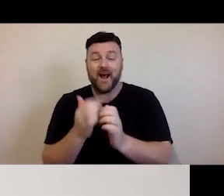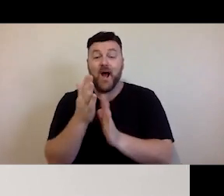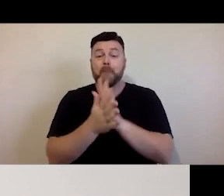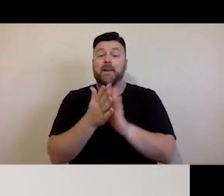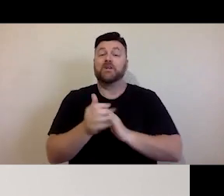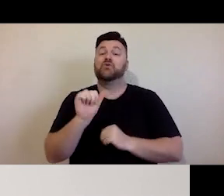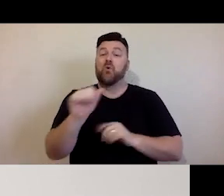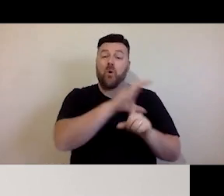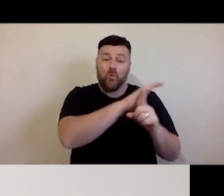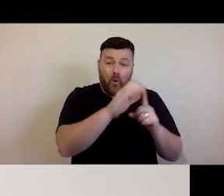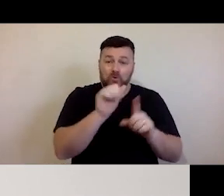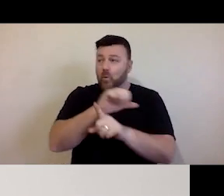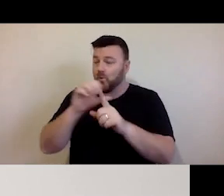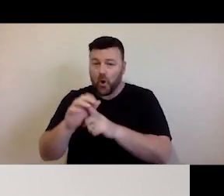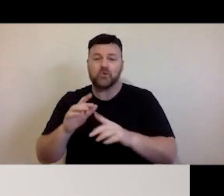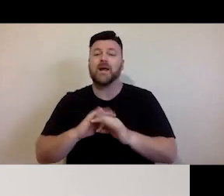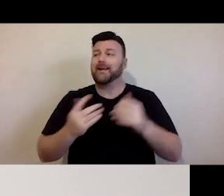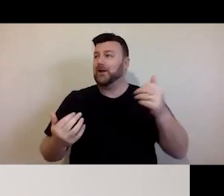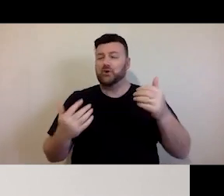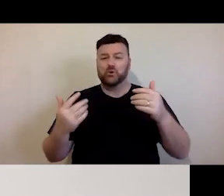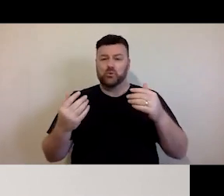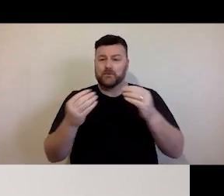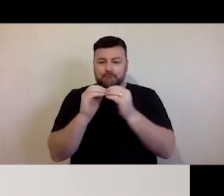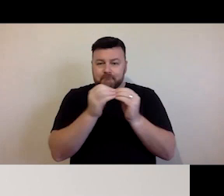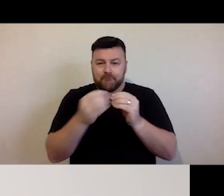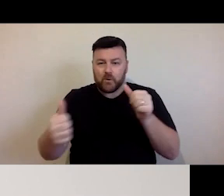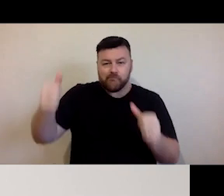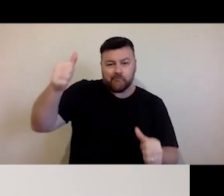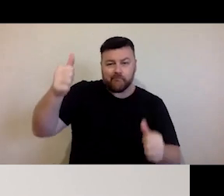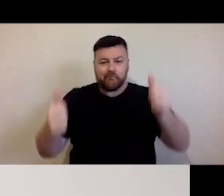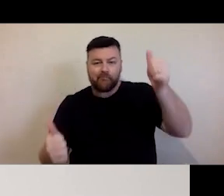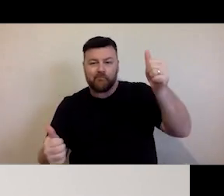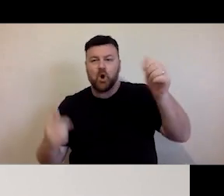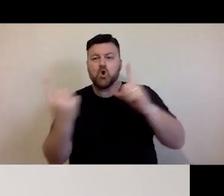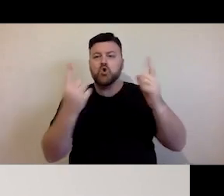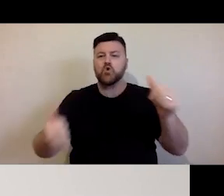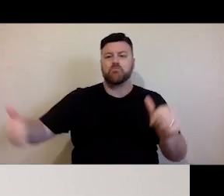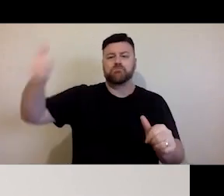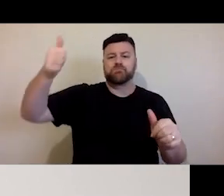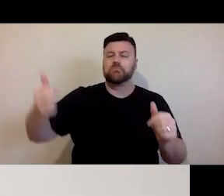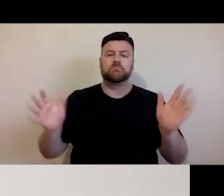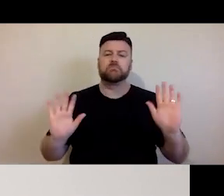dynamics and continuously build more trust and communication.